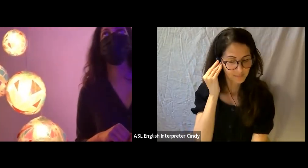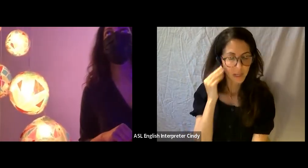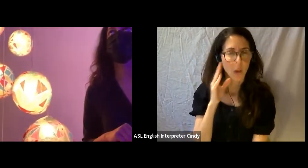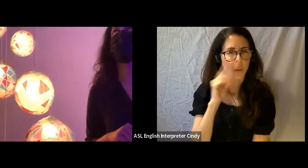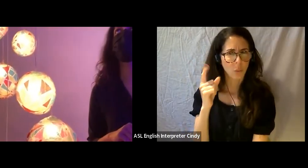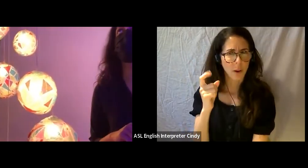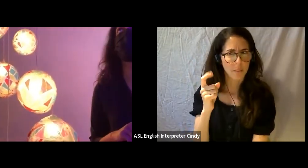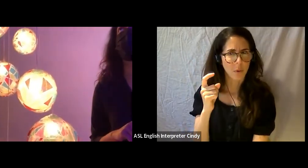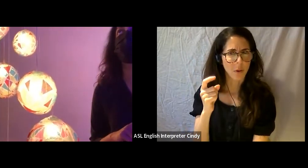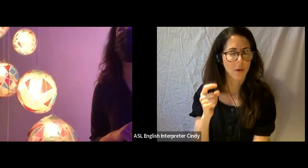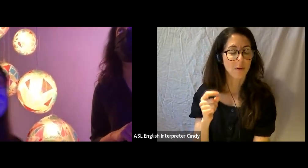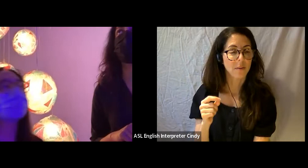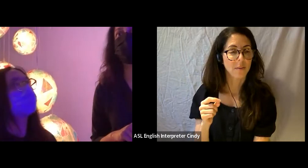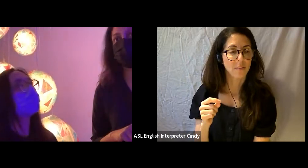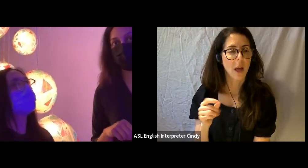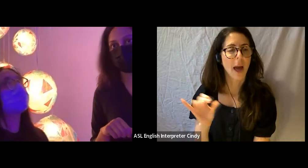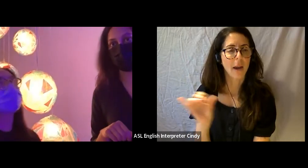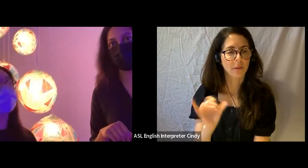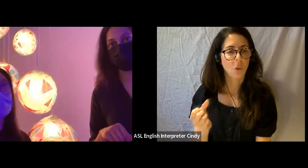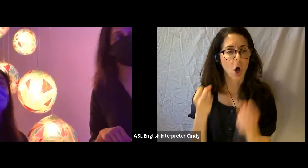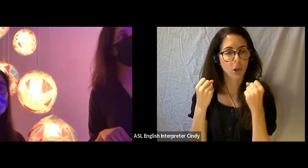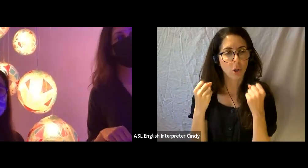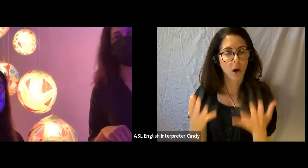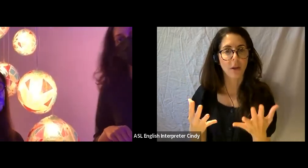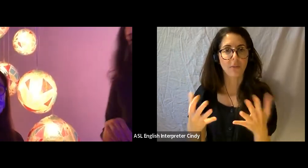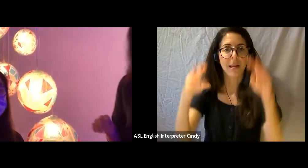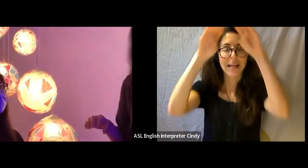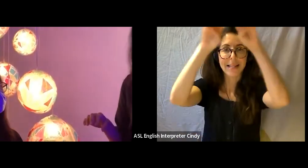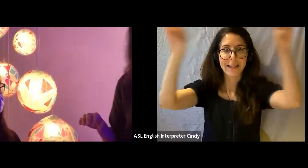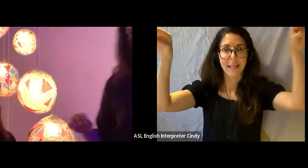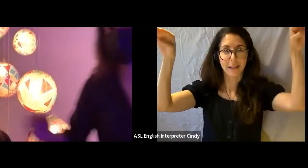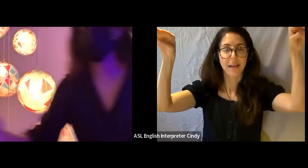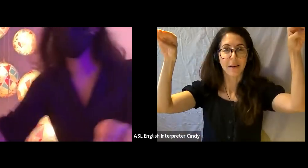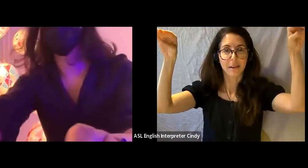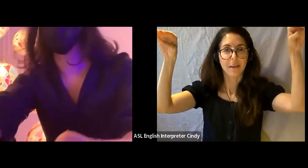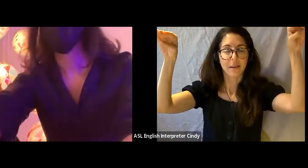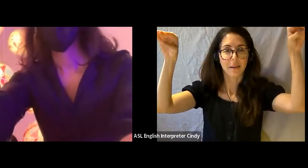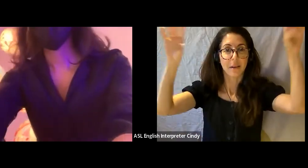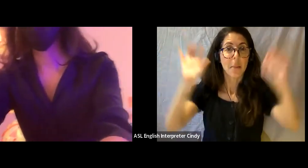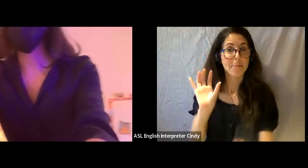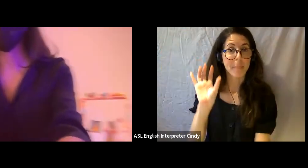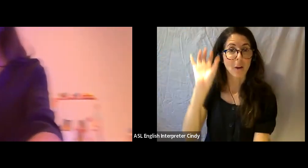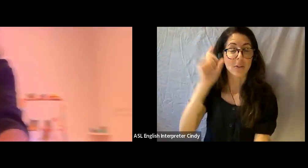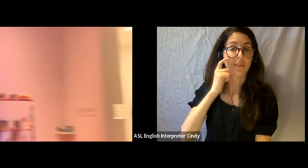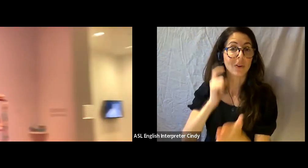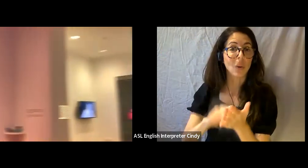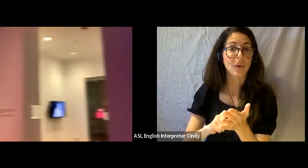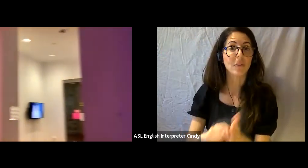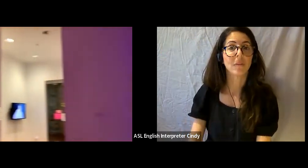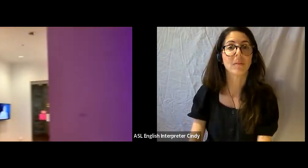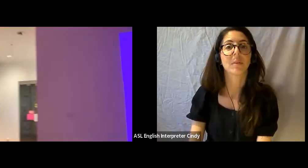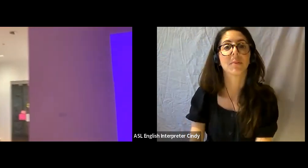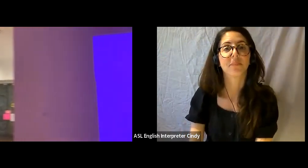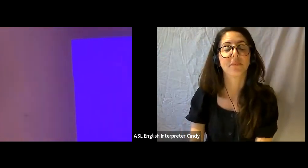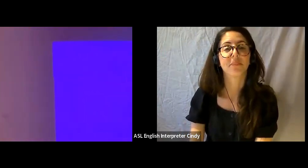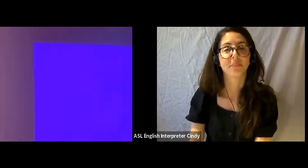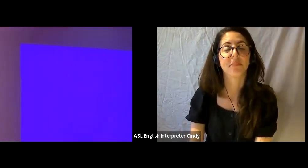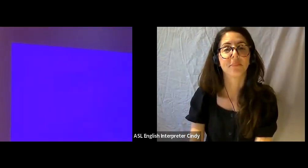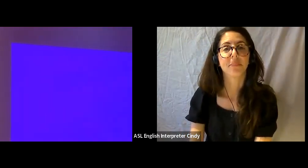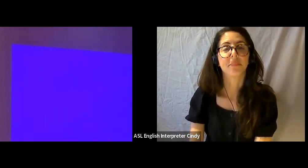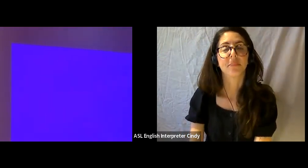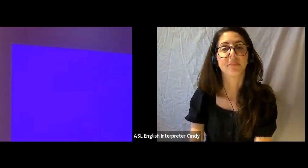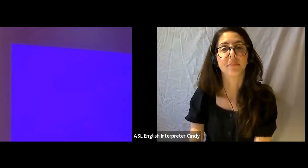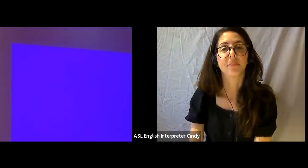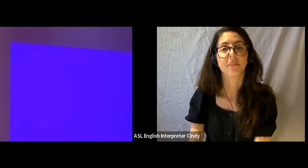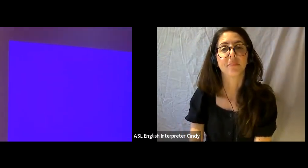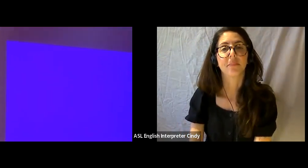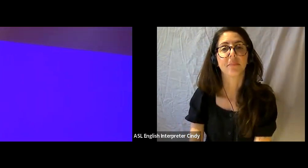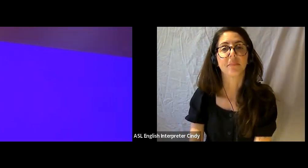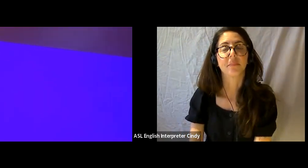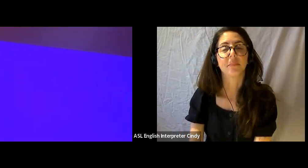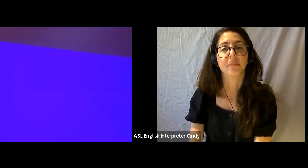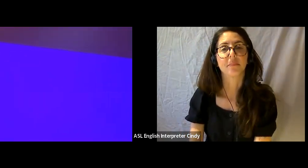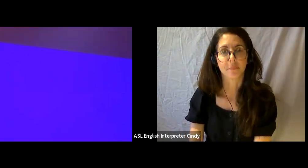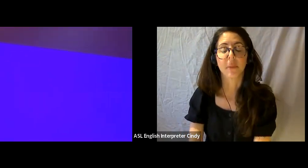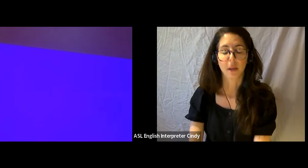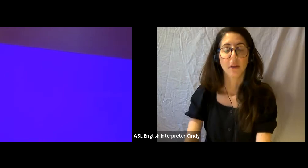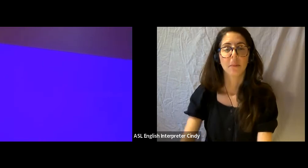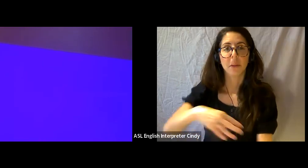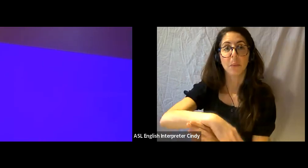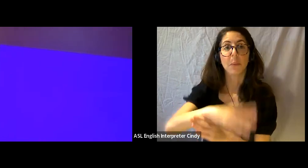we do have a bunch of ceiling mounts as well, so as you can see on this end here we can throw the actual projection onto the wall